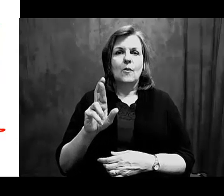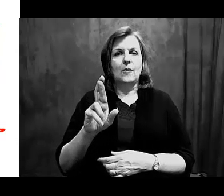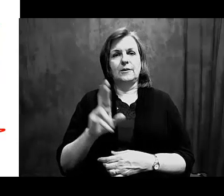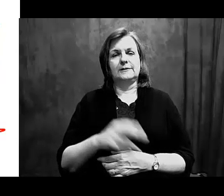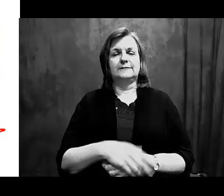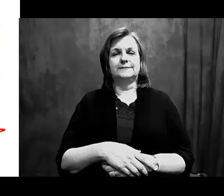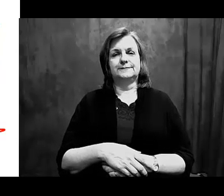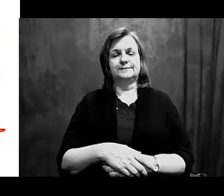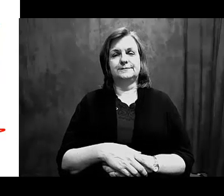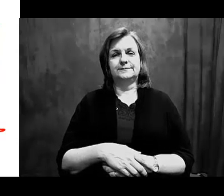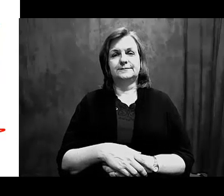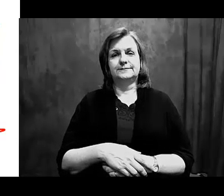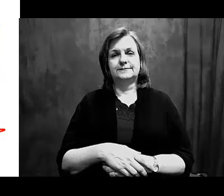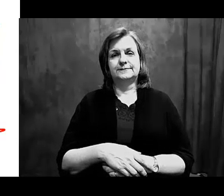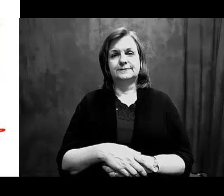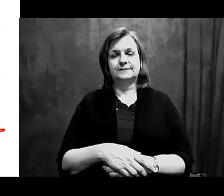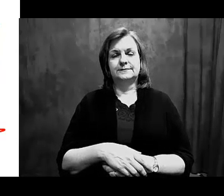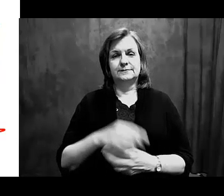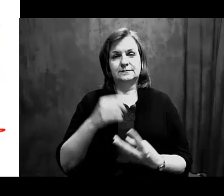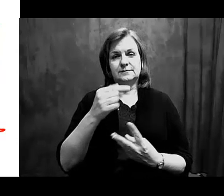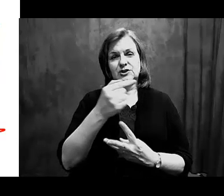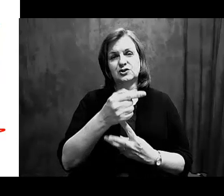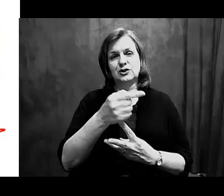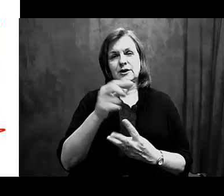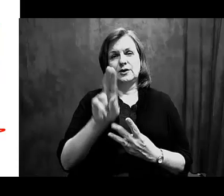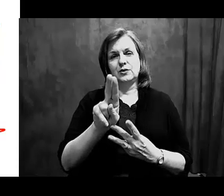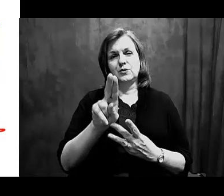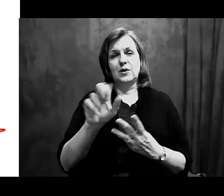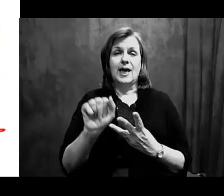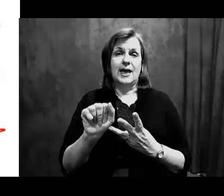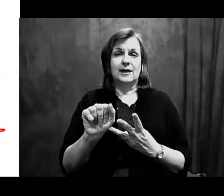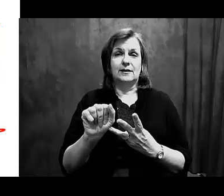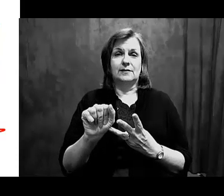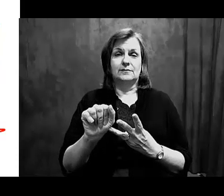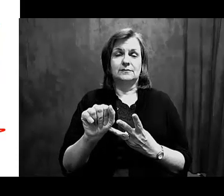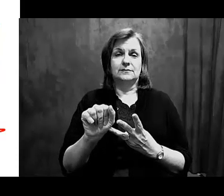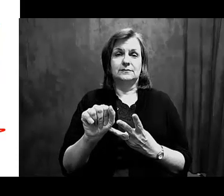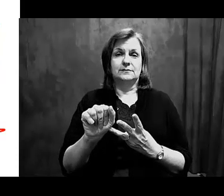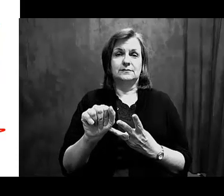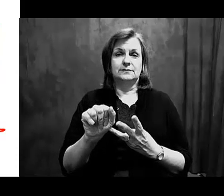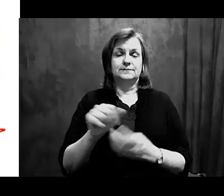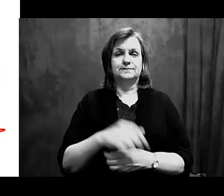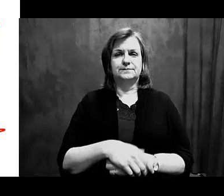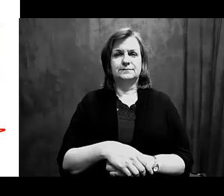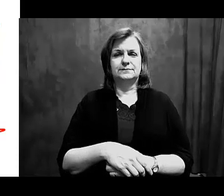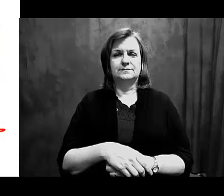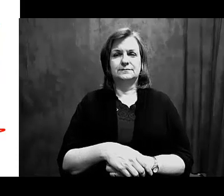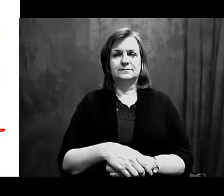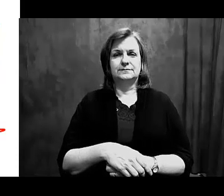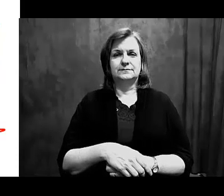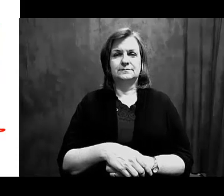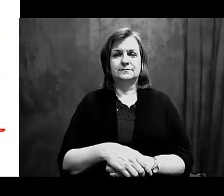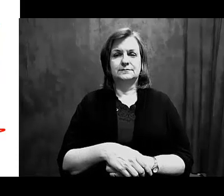OR ... G - U - A